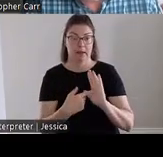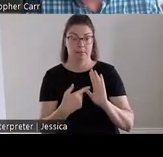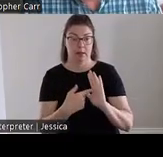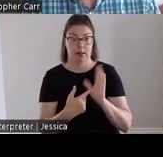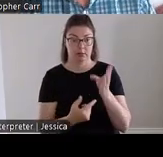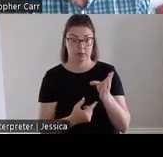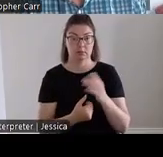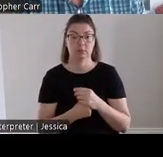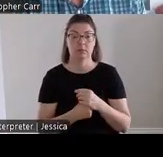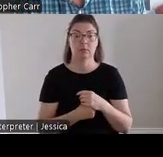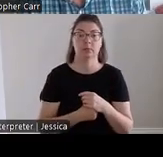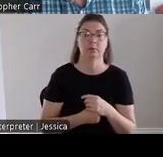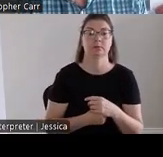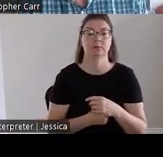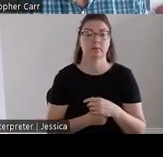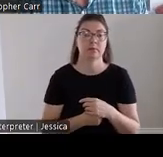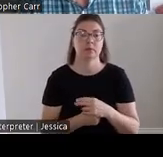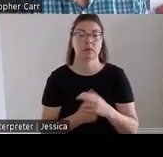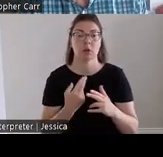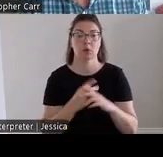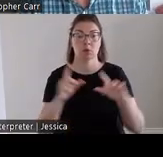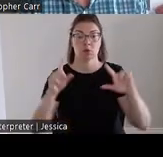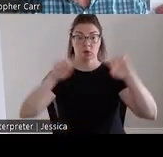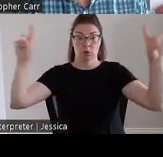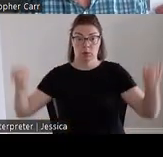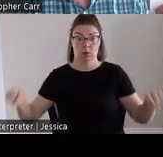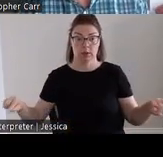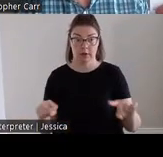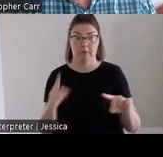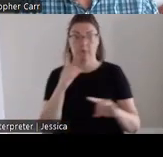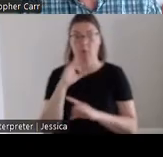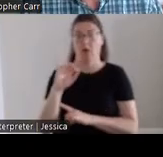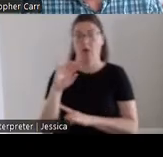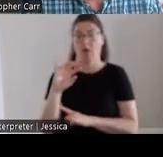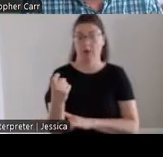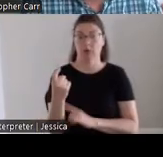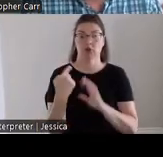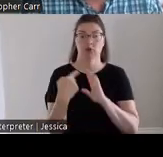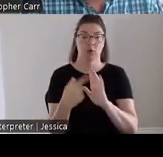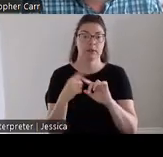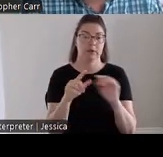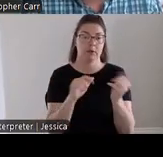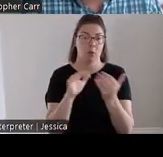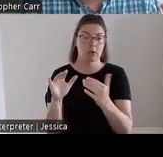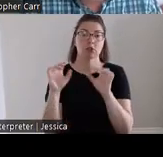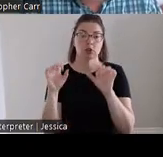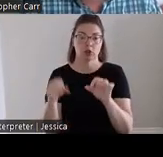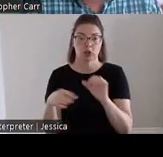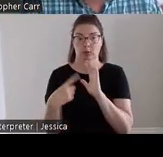I've used square brackets in the ONIX examples, to show the different ways ONIX could be recorded...